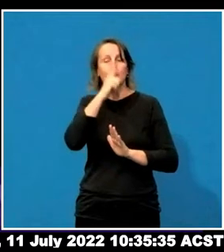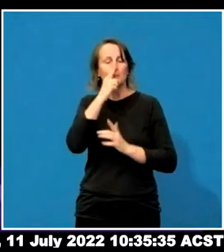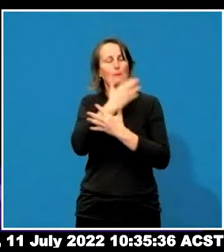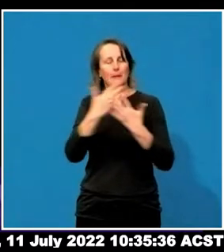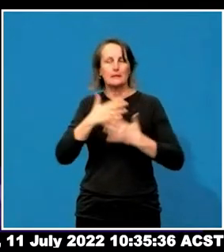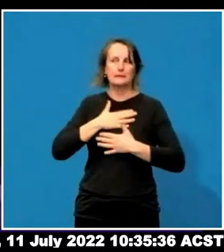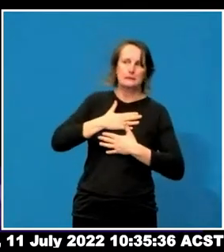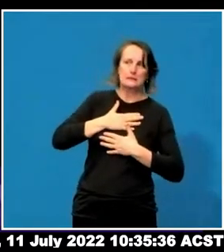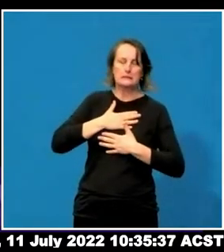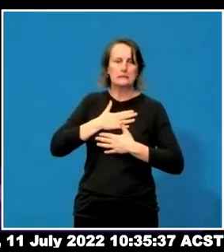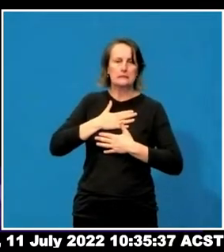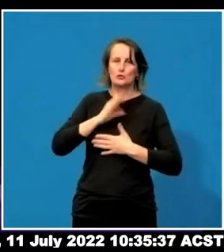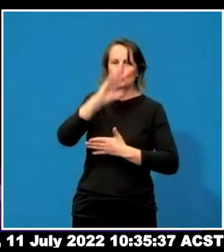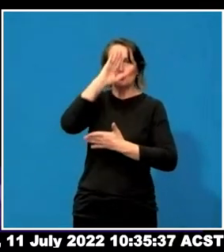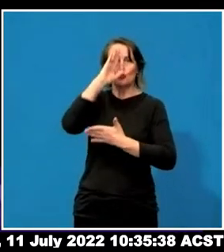and historical experiences of First Nations people.